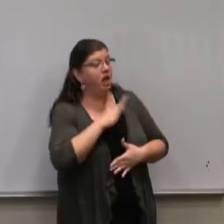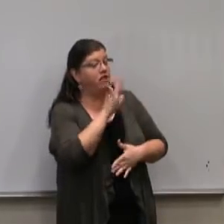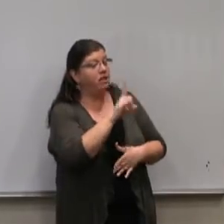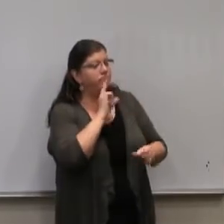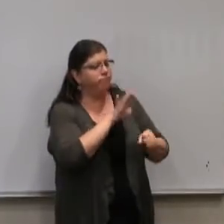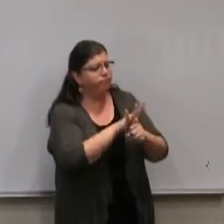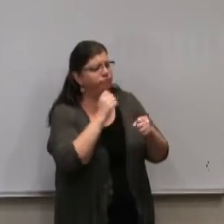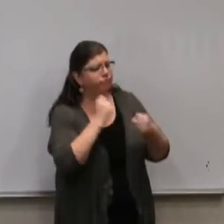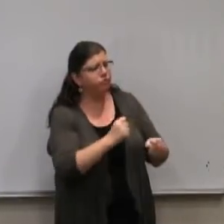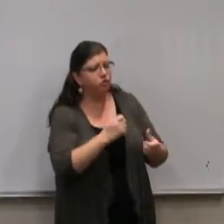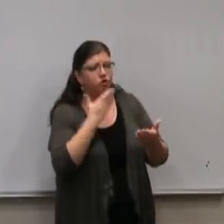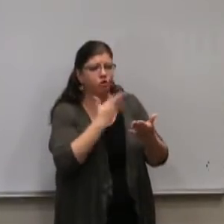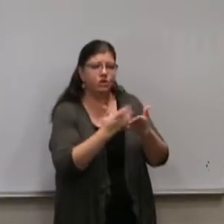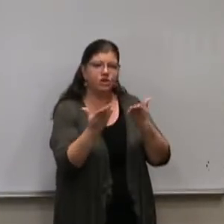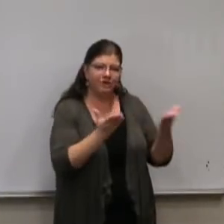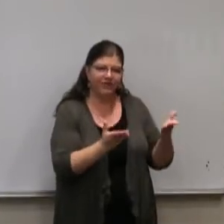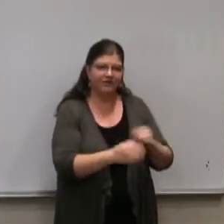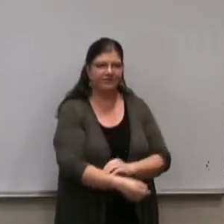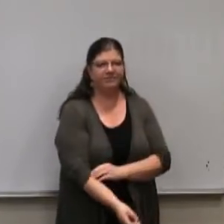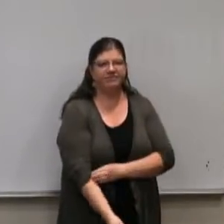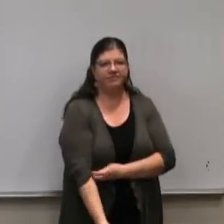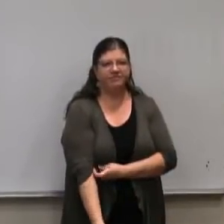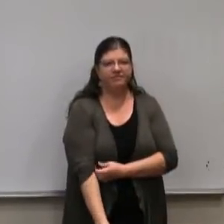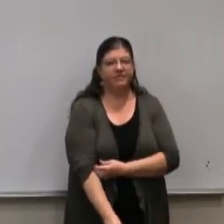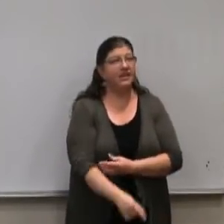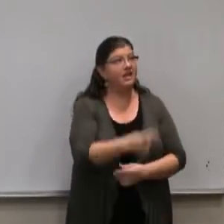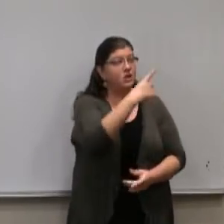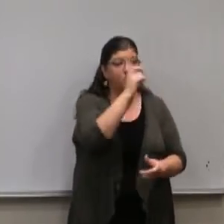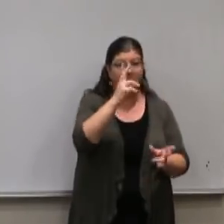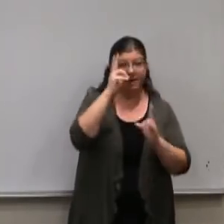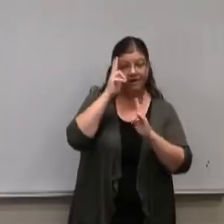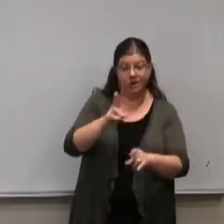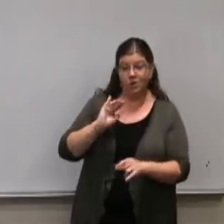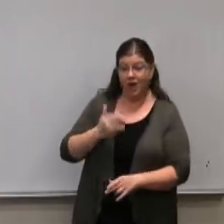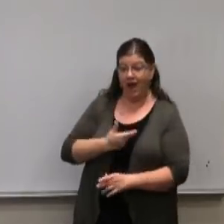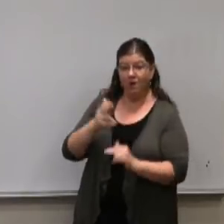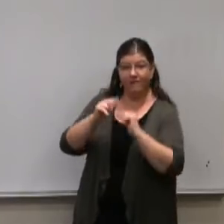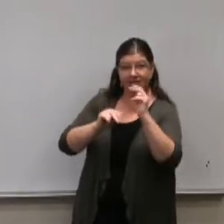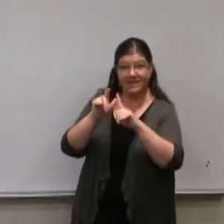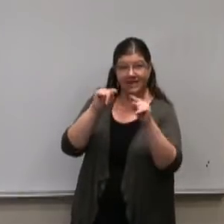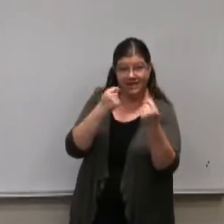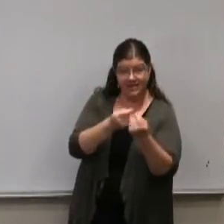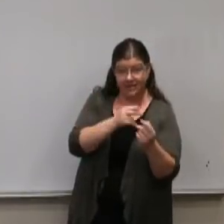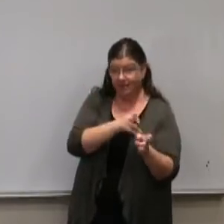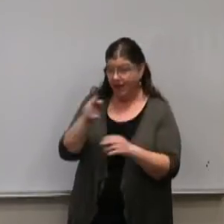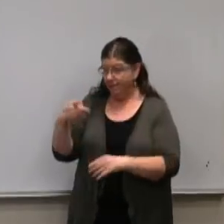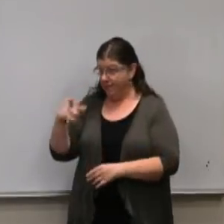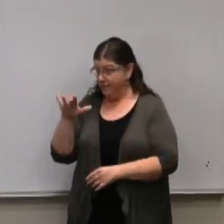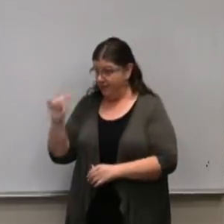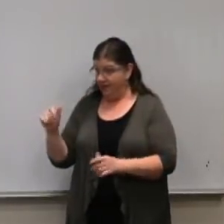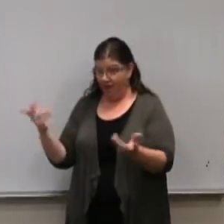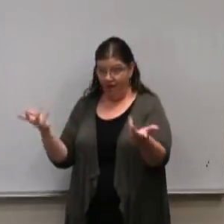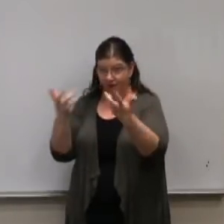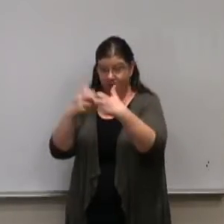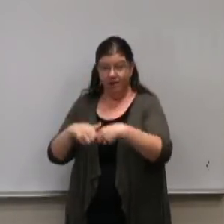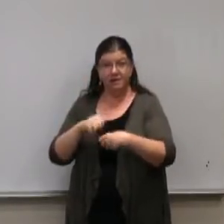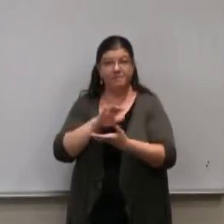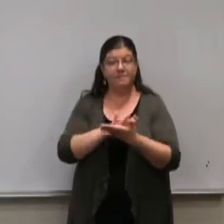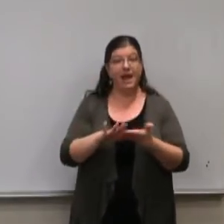So this is really a testament to our facilities team with PCPA working together to make something that's a nice reminder to our community.